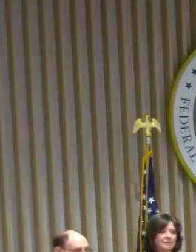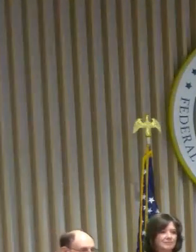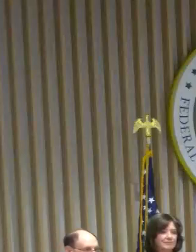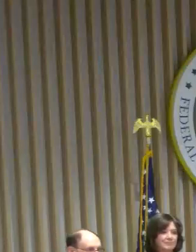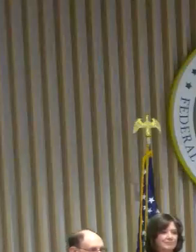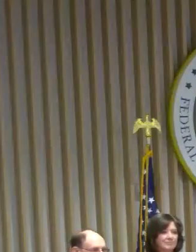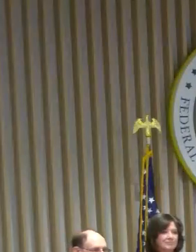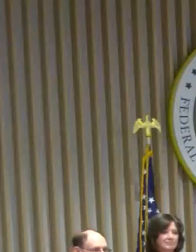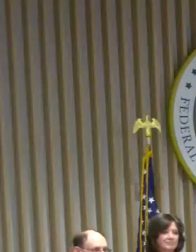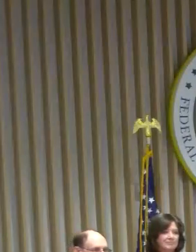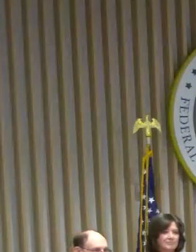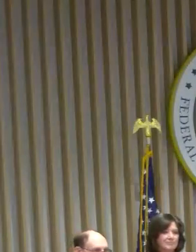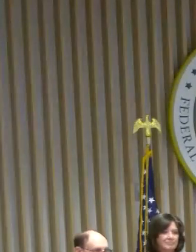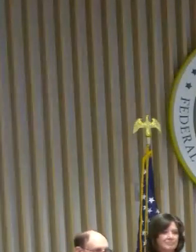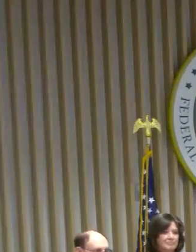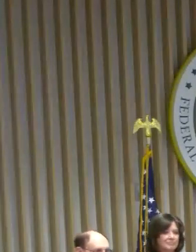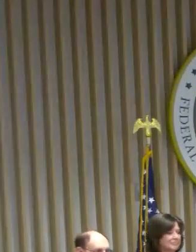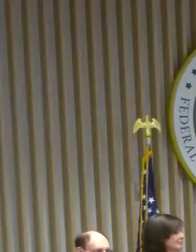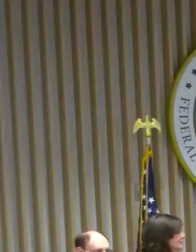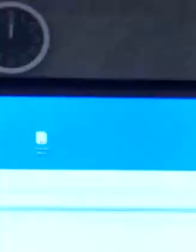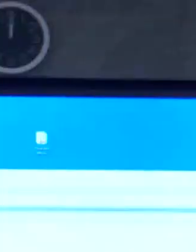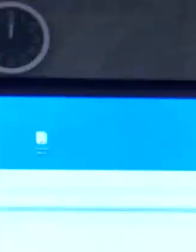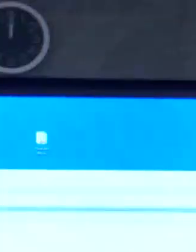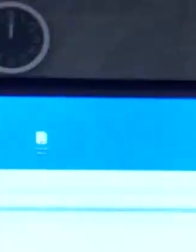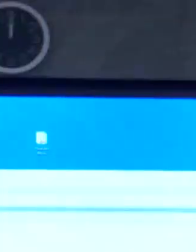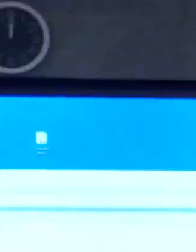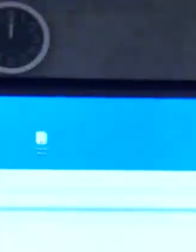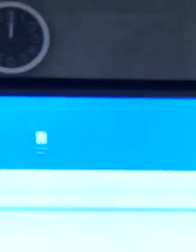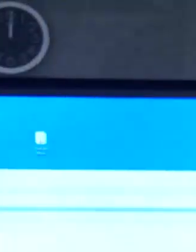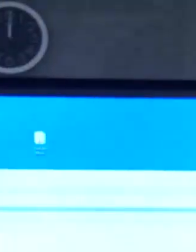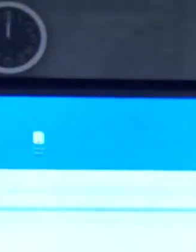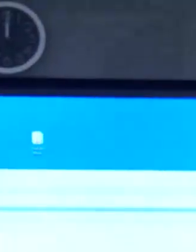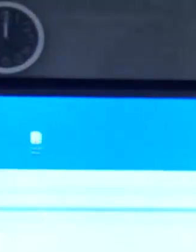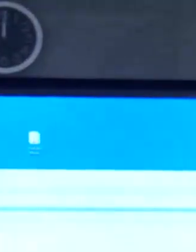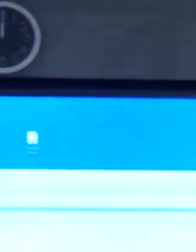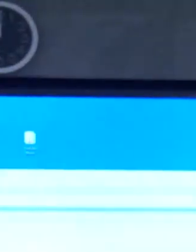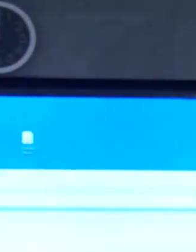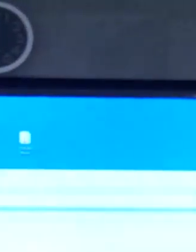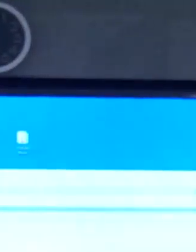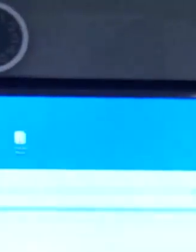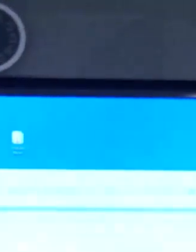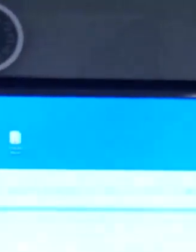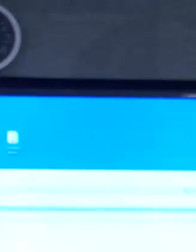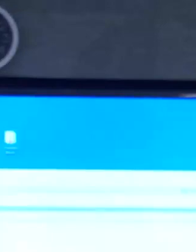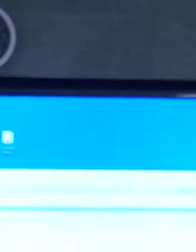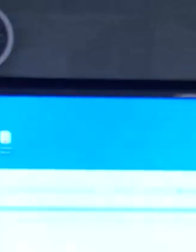WE JUST DON'T HAVE A TIMEFRAME WE CAN SHARE WITH YOU TODAY.